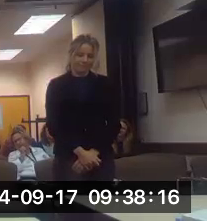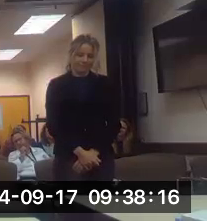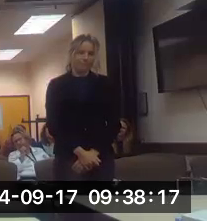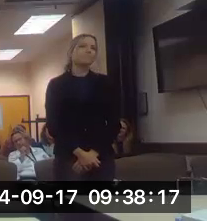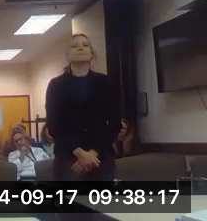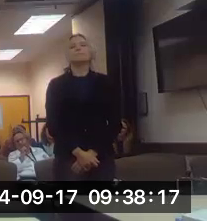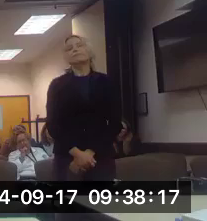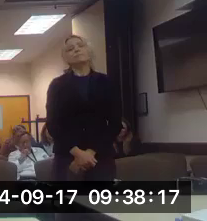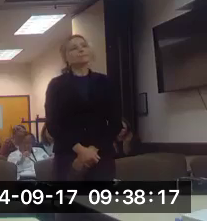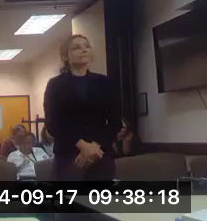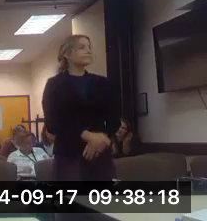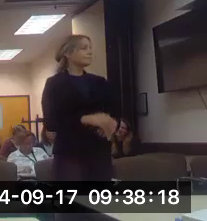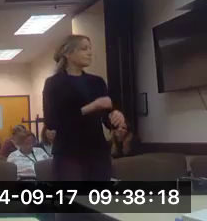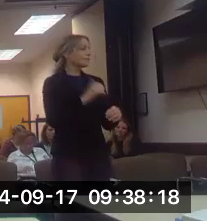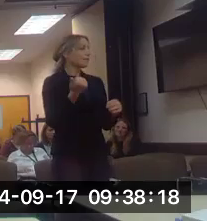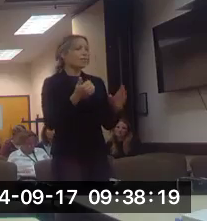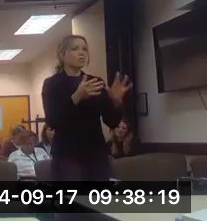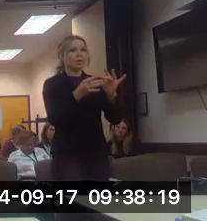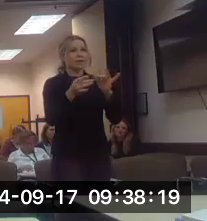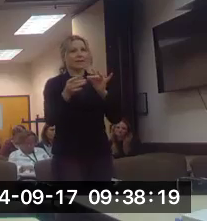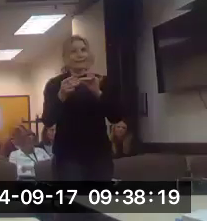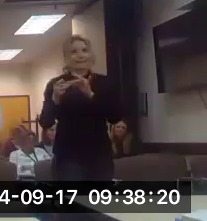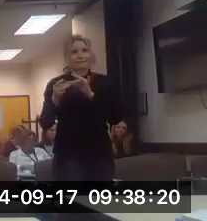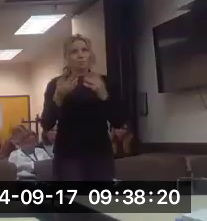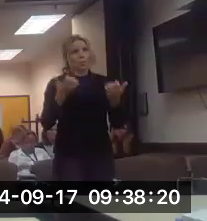Reginald Parson: Are there any additional folks who want to offer a public comment?